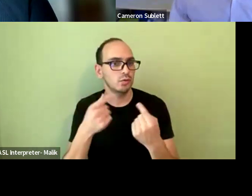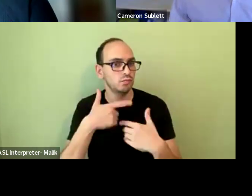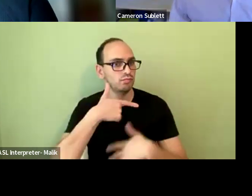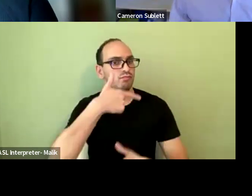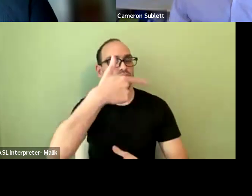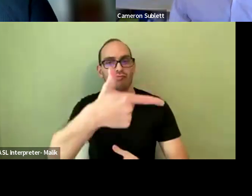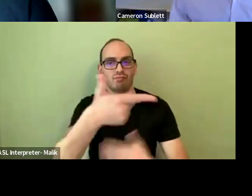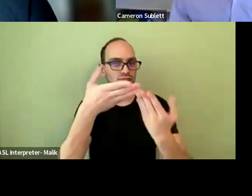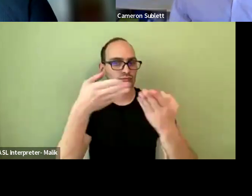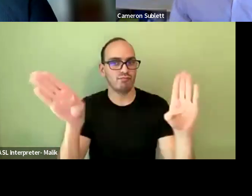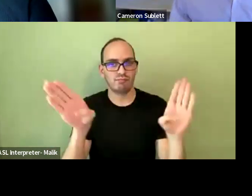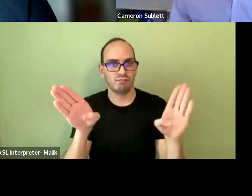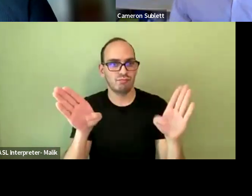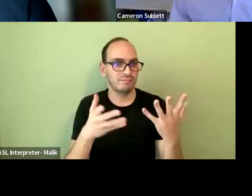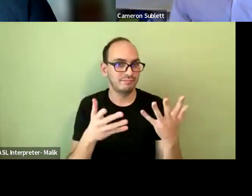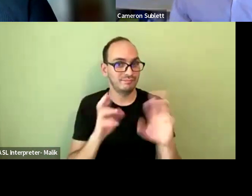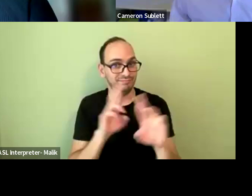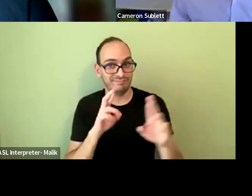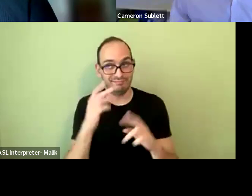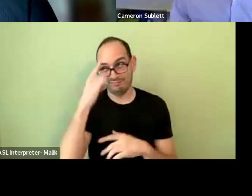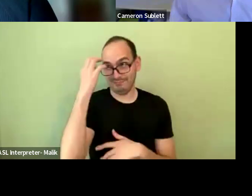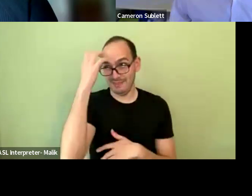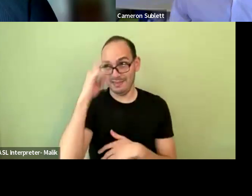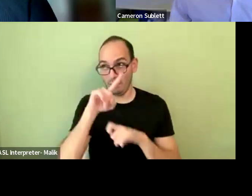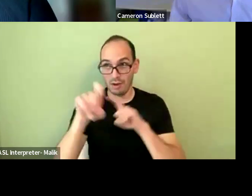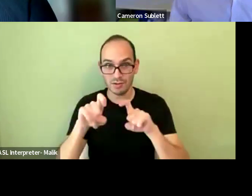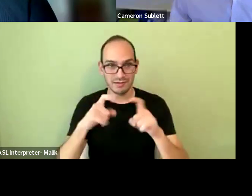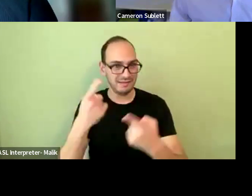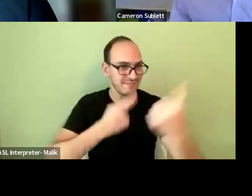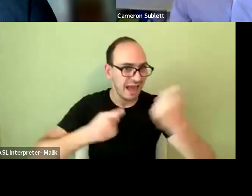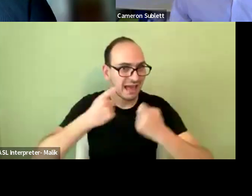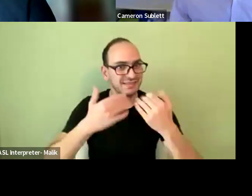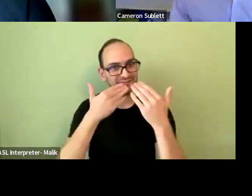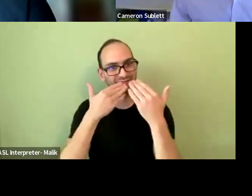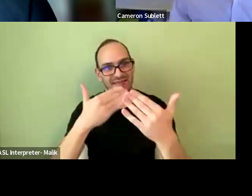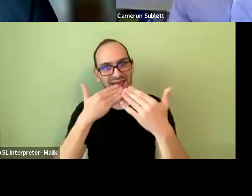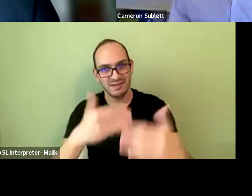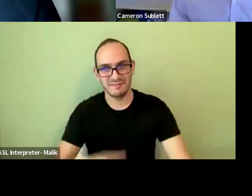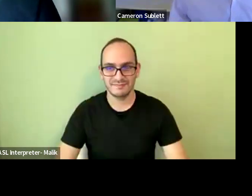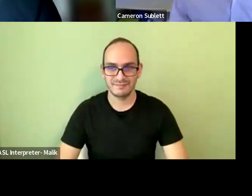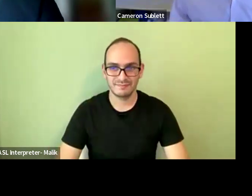moment to prep your questions and ask away. So thank you.